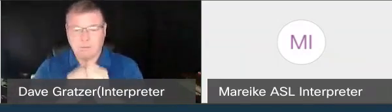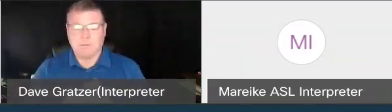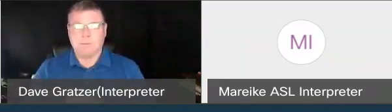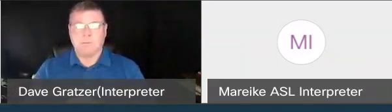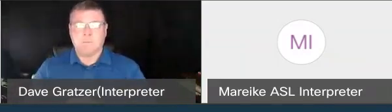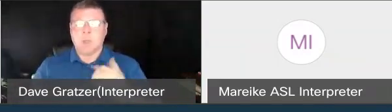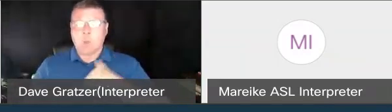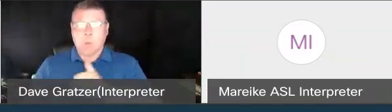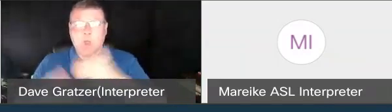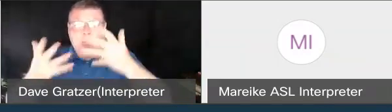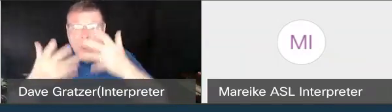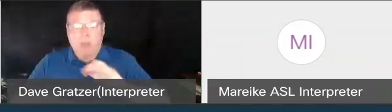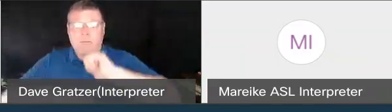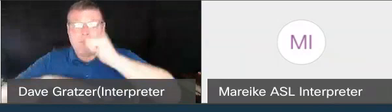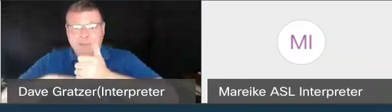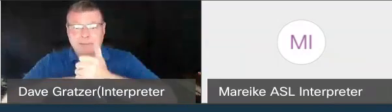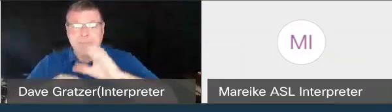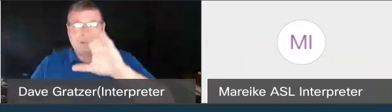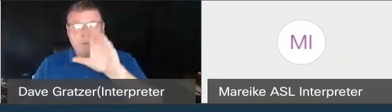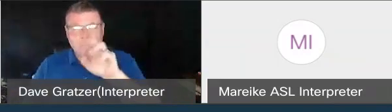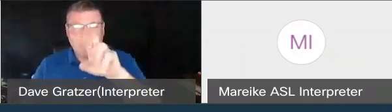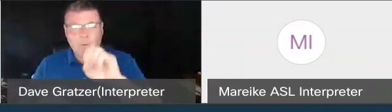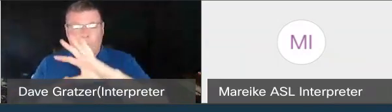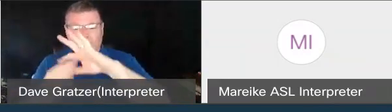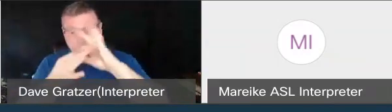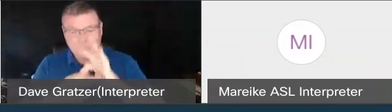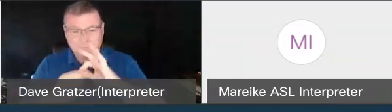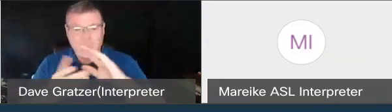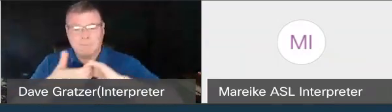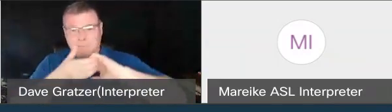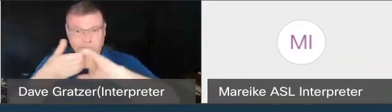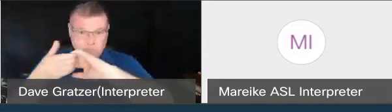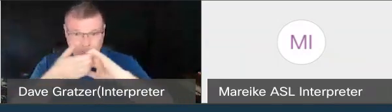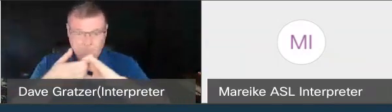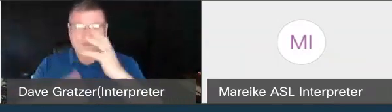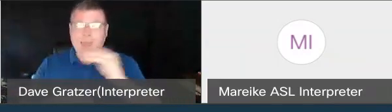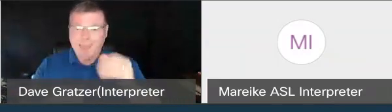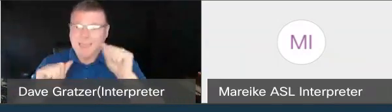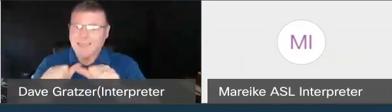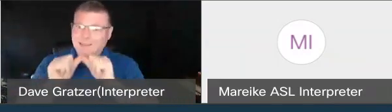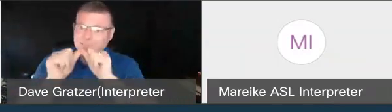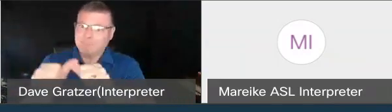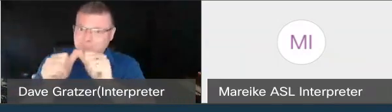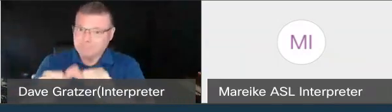a core partnership through our Serial Inebriate Program and we've been able to maintain those relationships